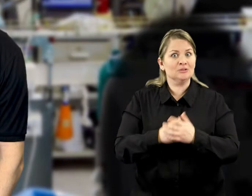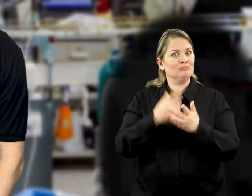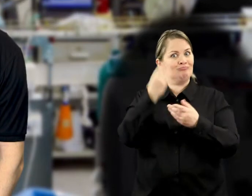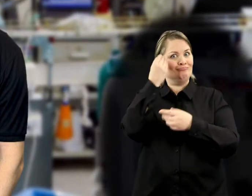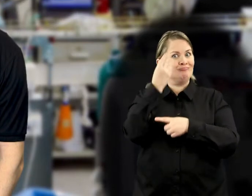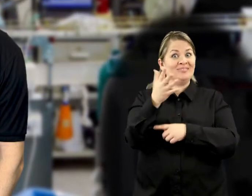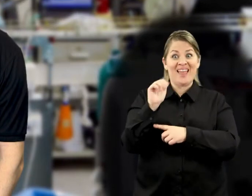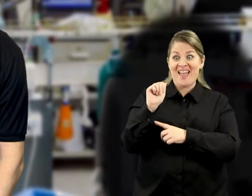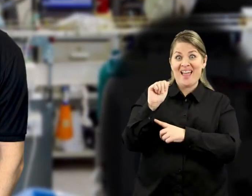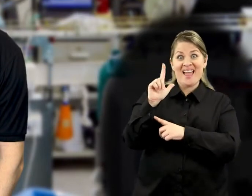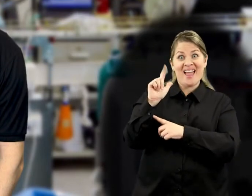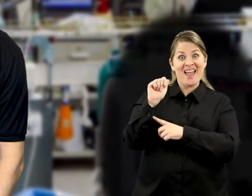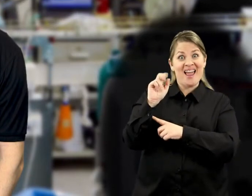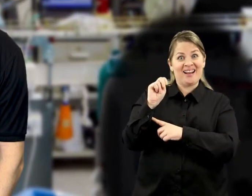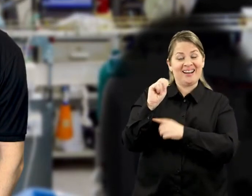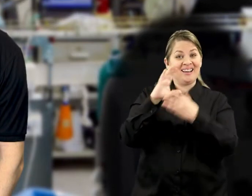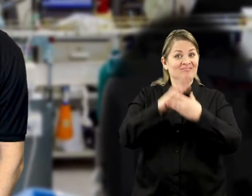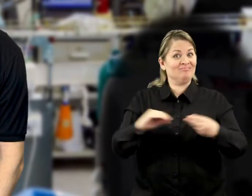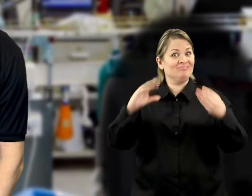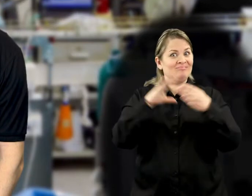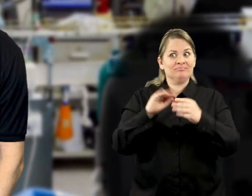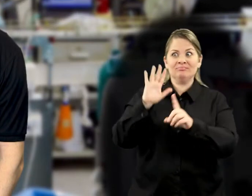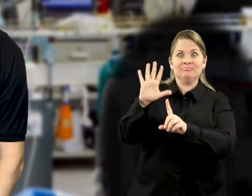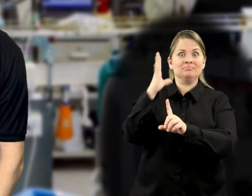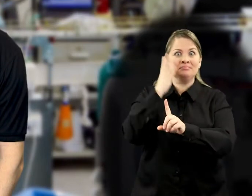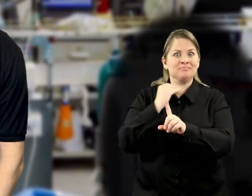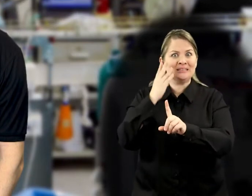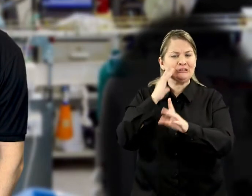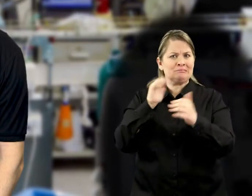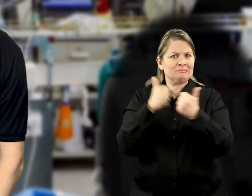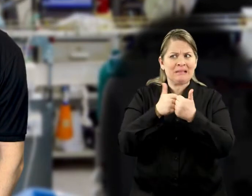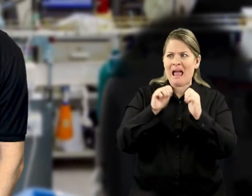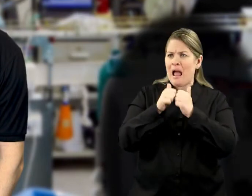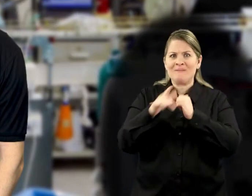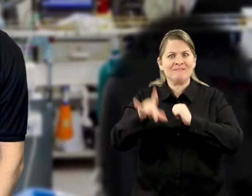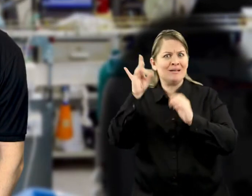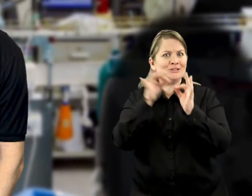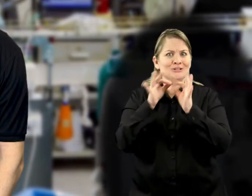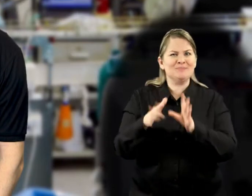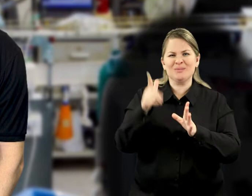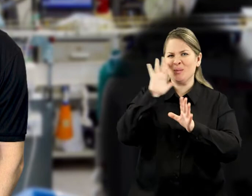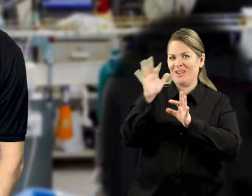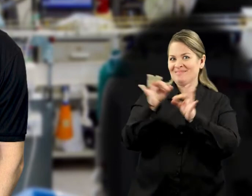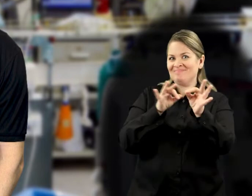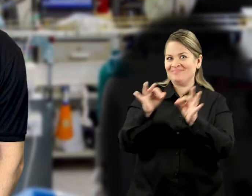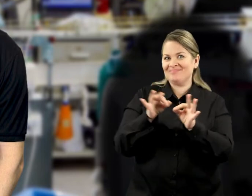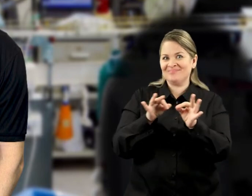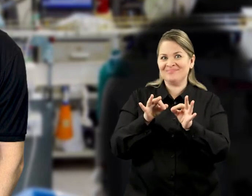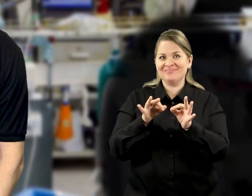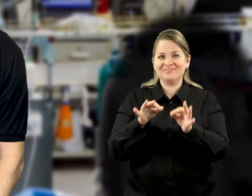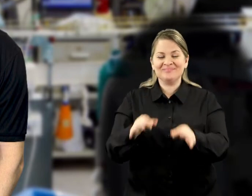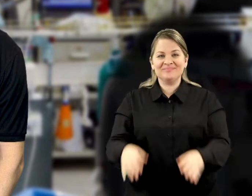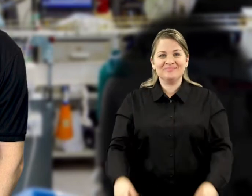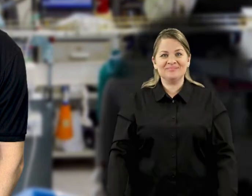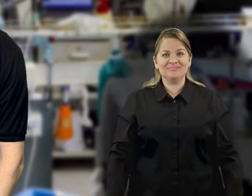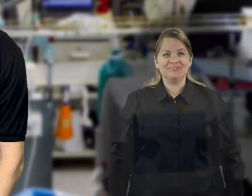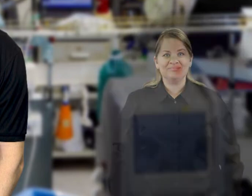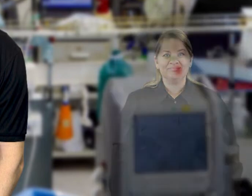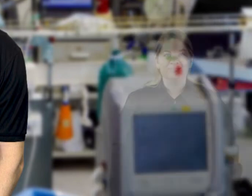In this video, Alan explains how he used VRI to overcome this common challenge.